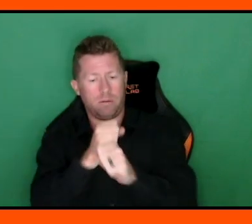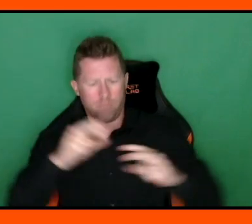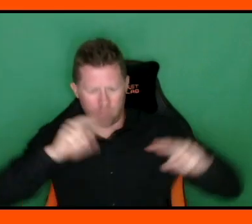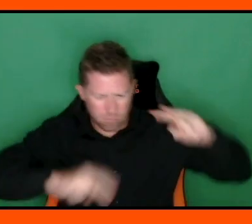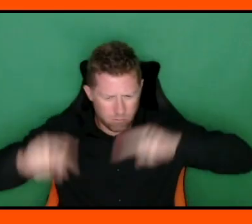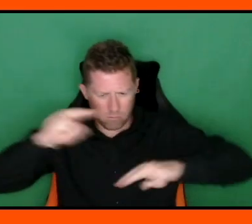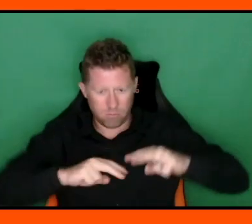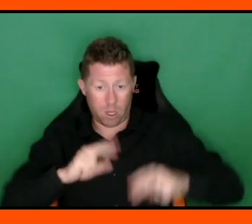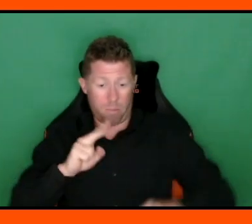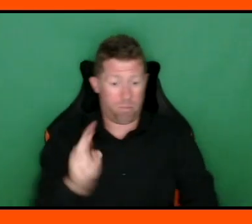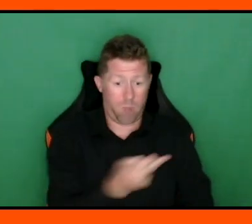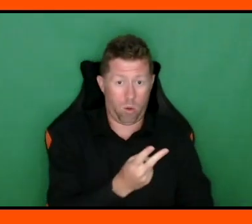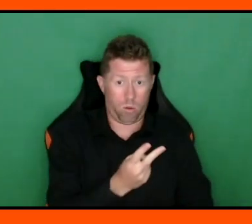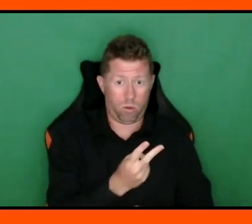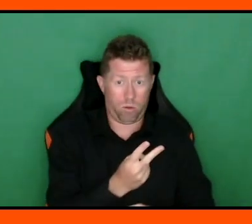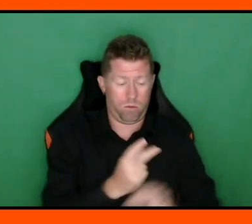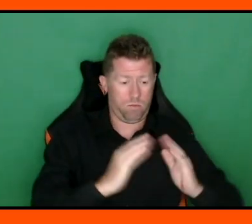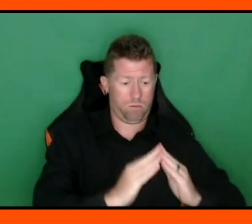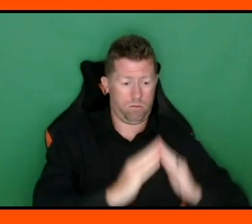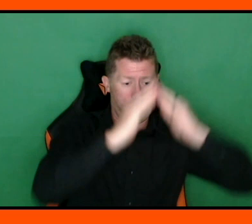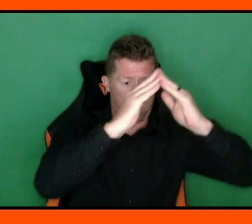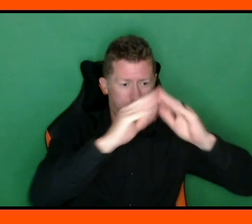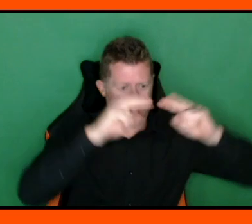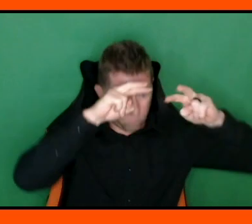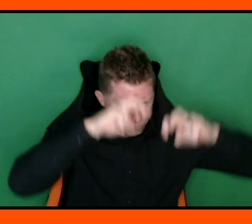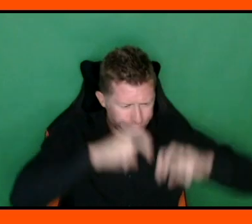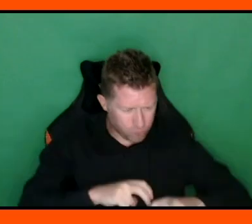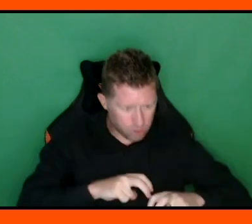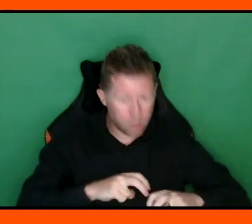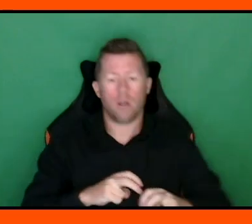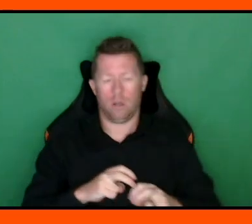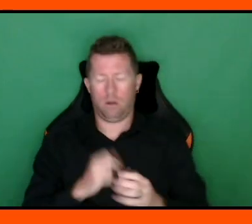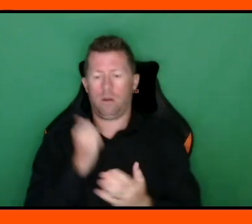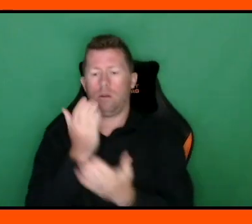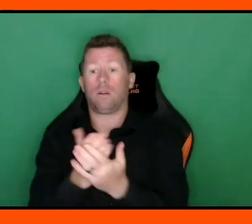the final list of Census topics in late 2025 once the regulations have passed through Parliament.